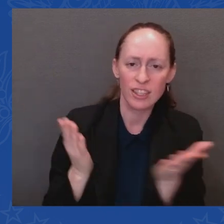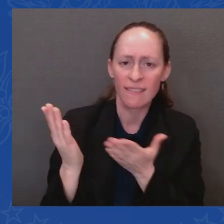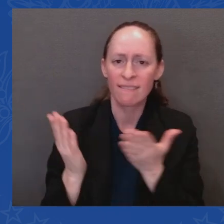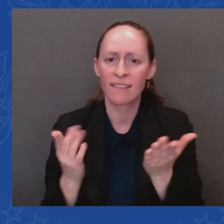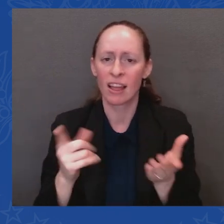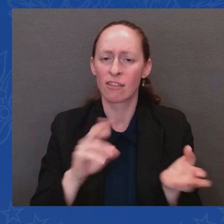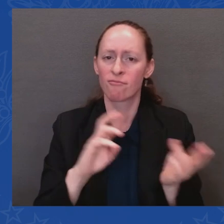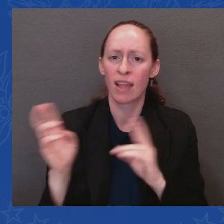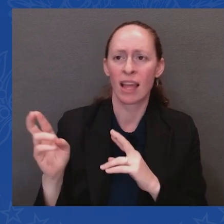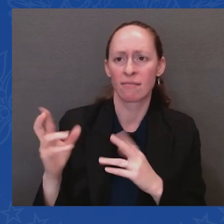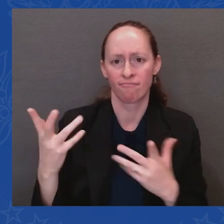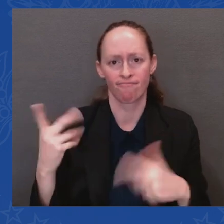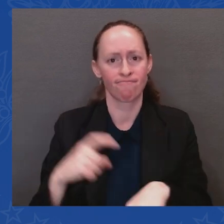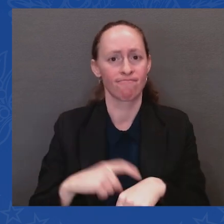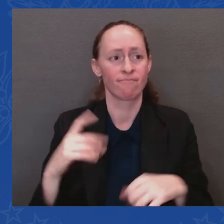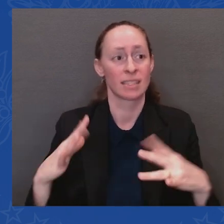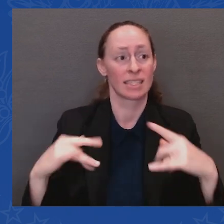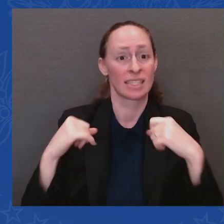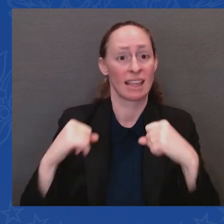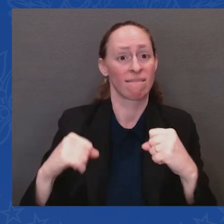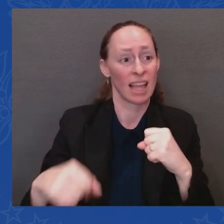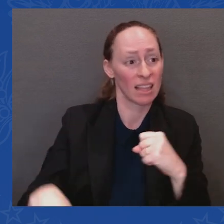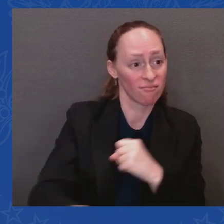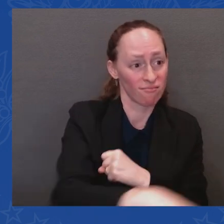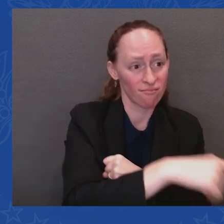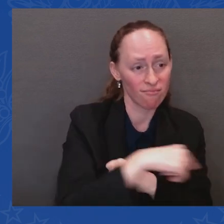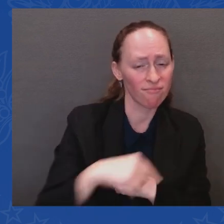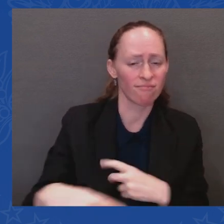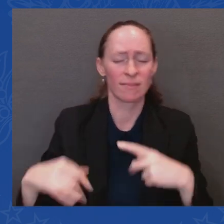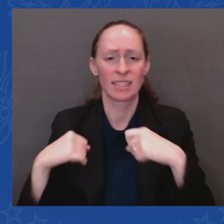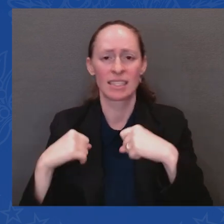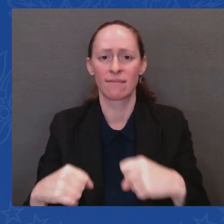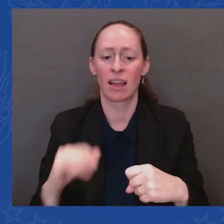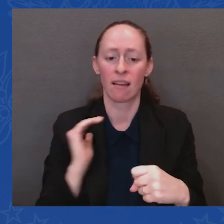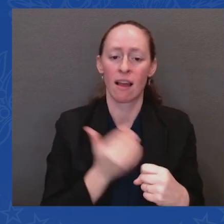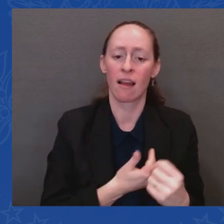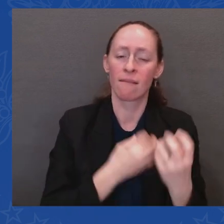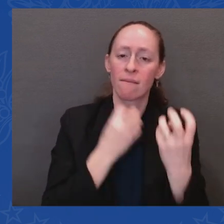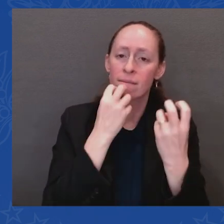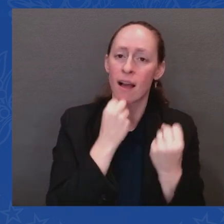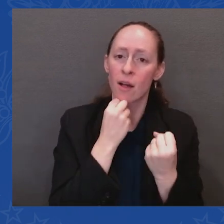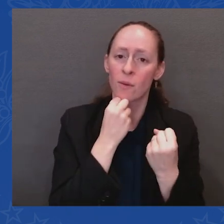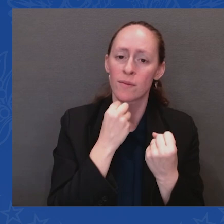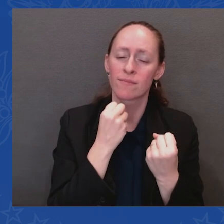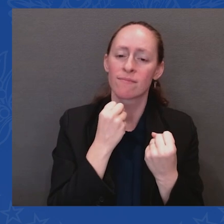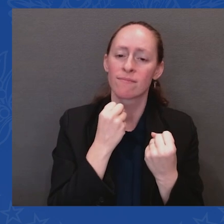and you'll defend the freedoms that we so cherish. Thank you for allowing me to speak to you